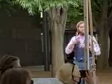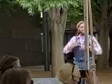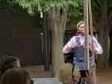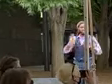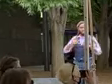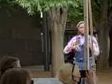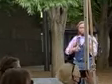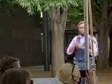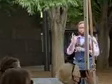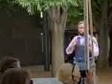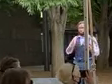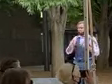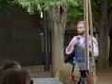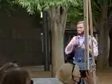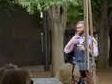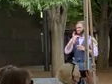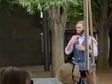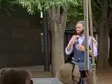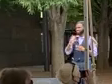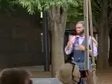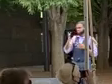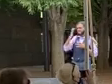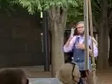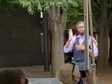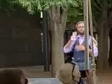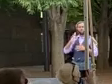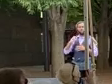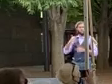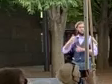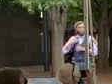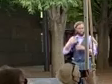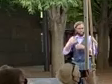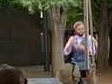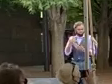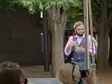I had never really been sick before. The Army had me in the best shape of my life.